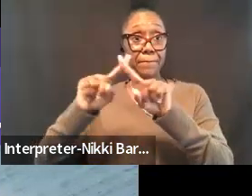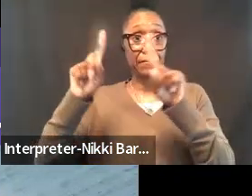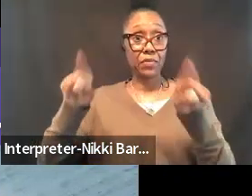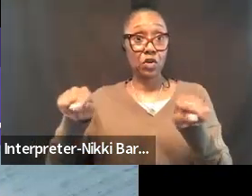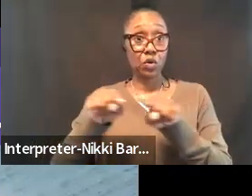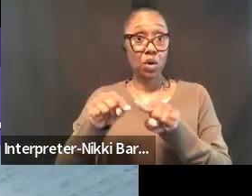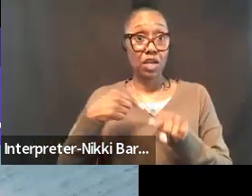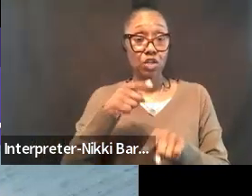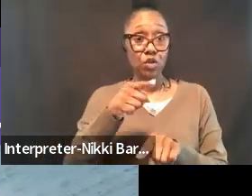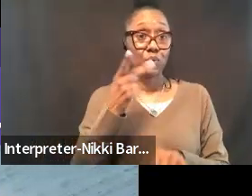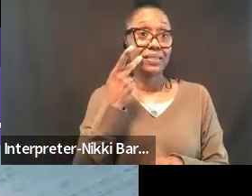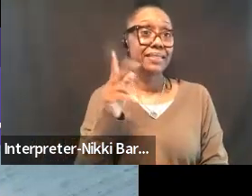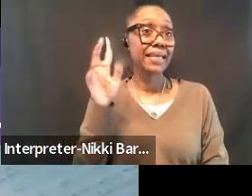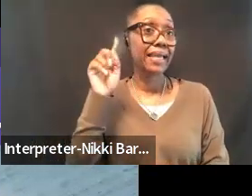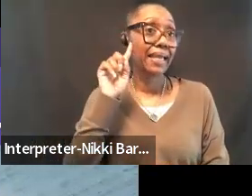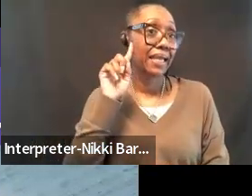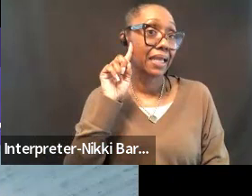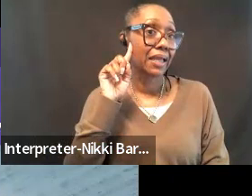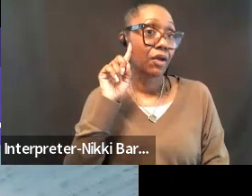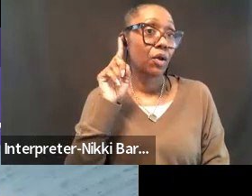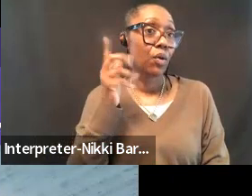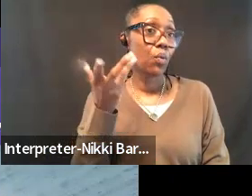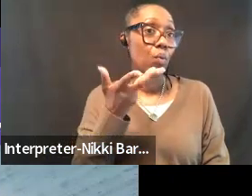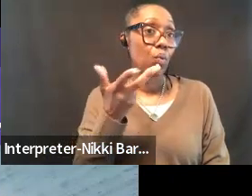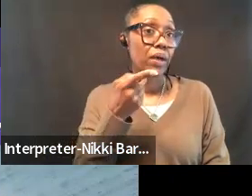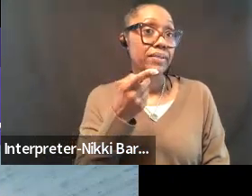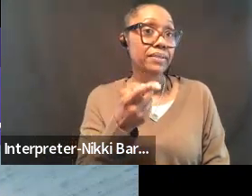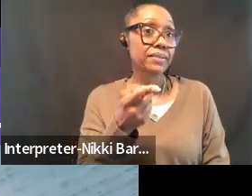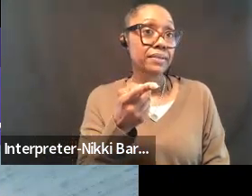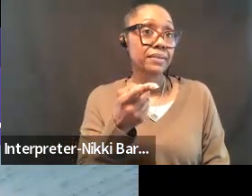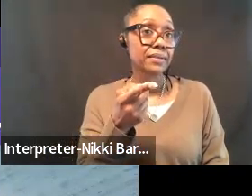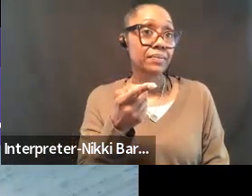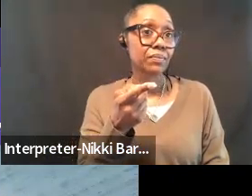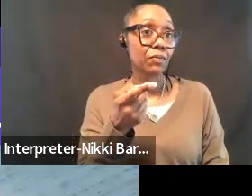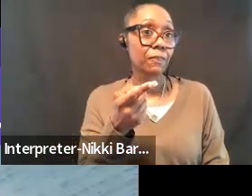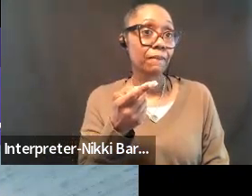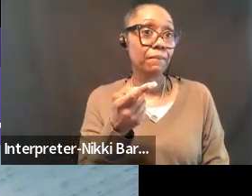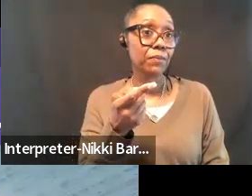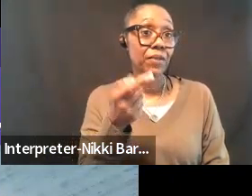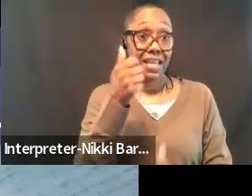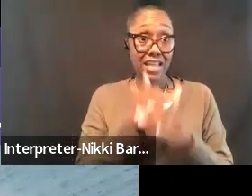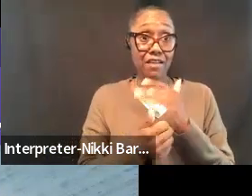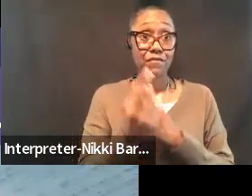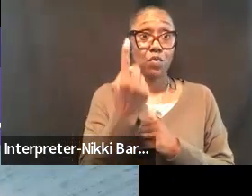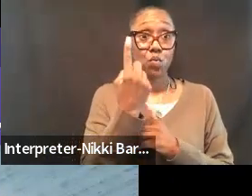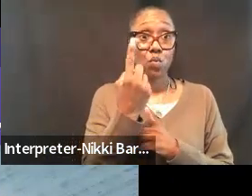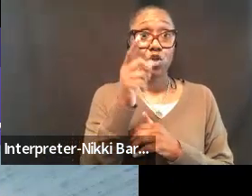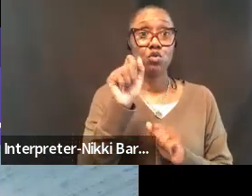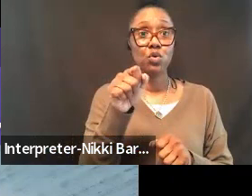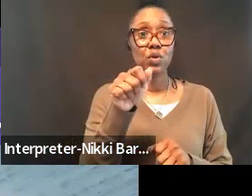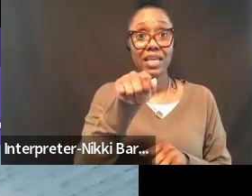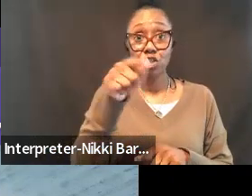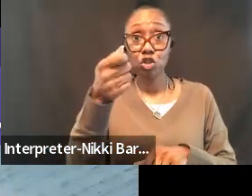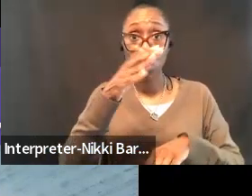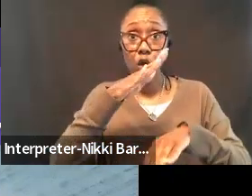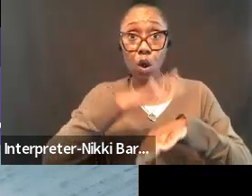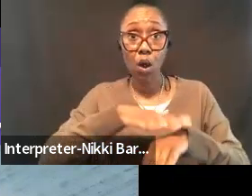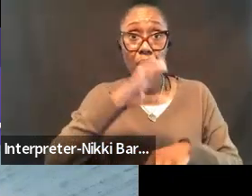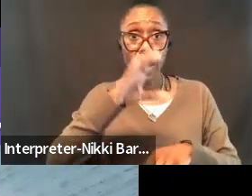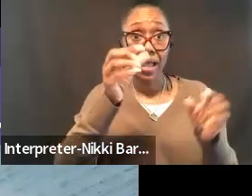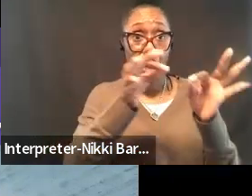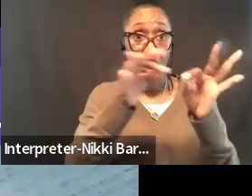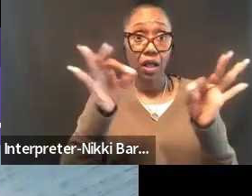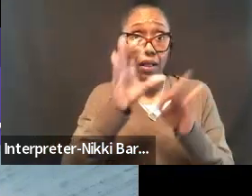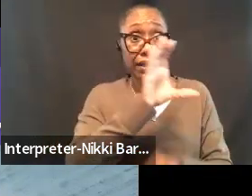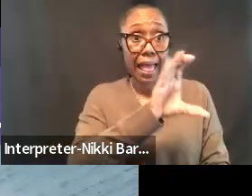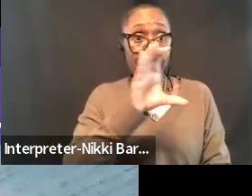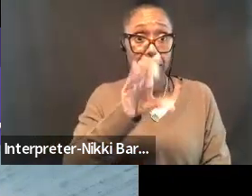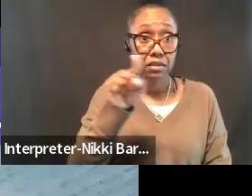Share the sound so that you can hear. And I'll put, everybody can turn on their own captions, correct?